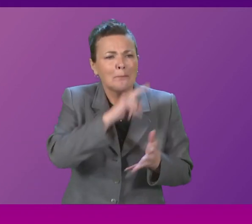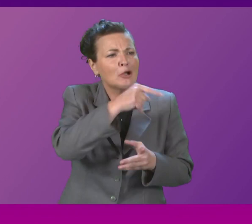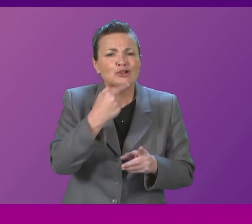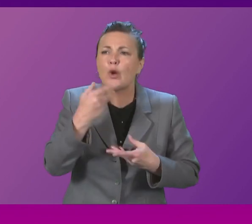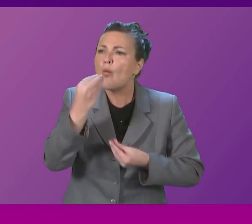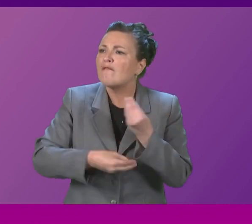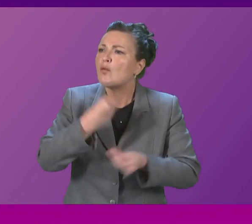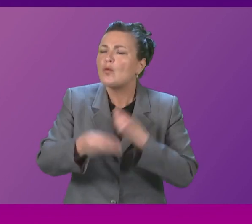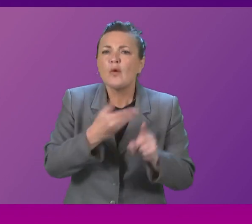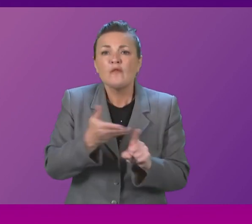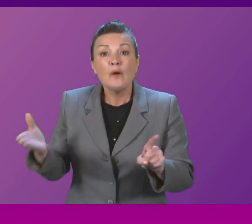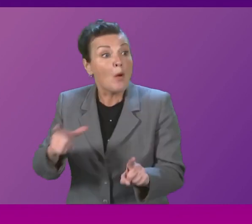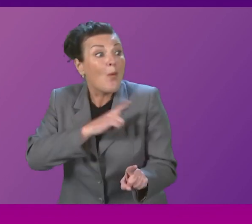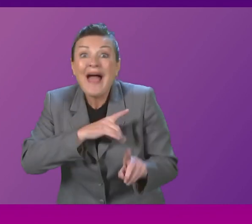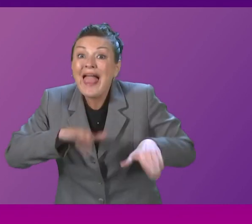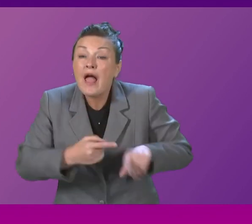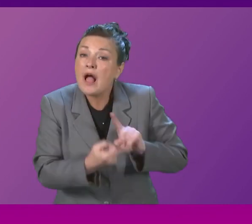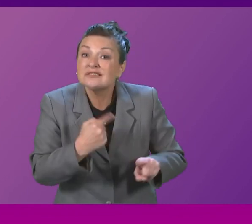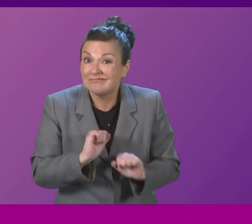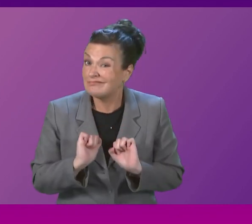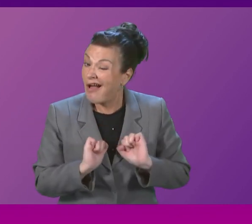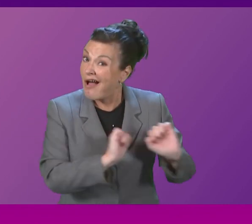She did not answer the question because her Government has delivered one ferry in the